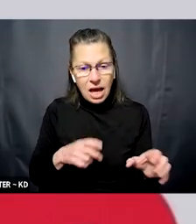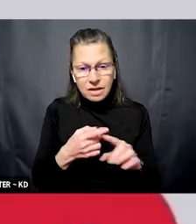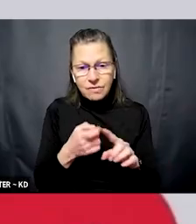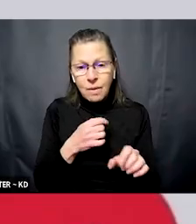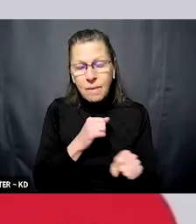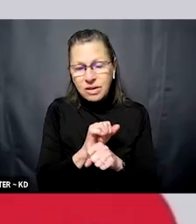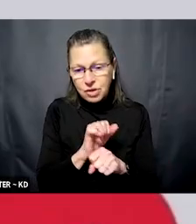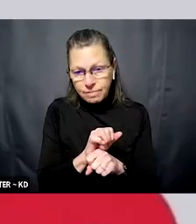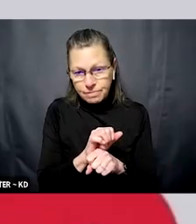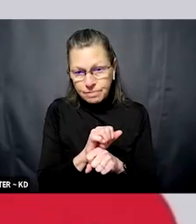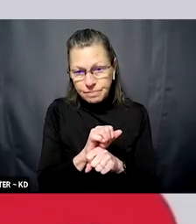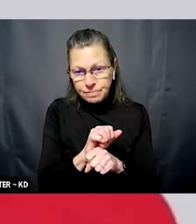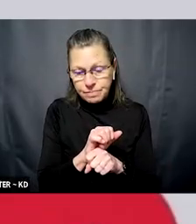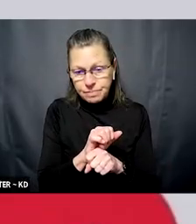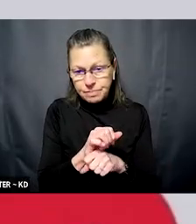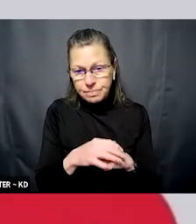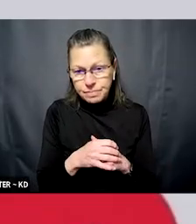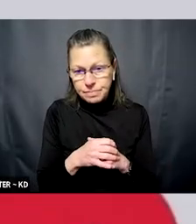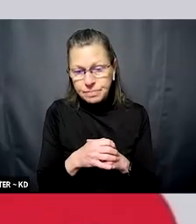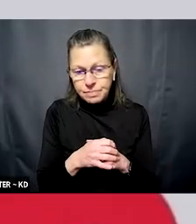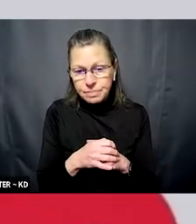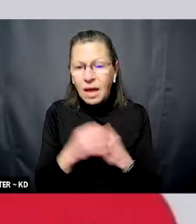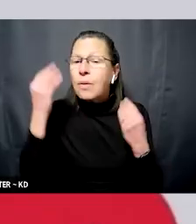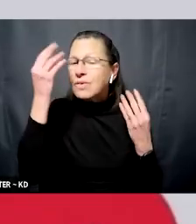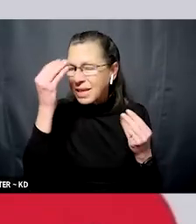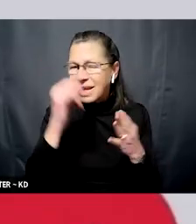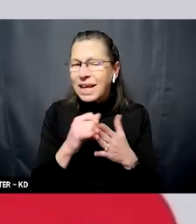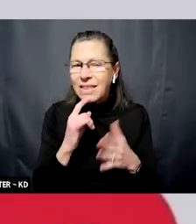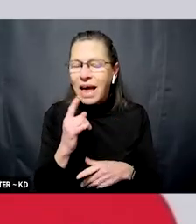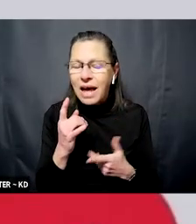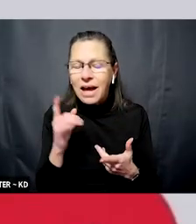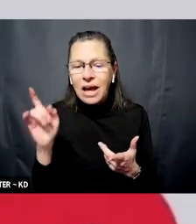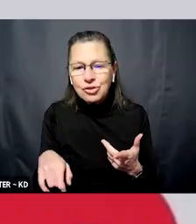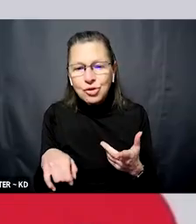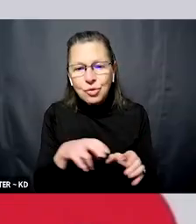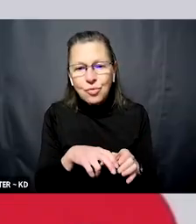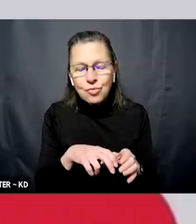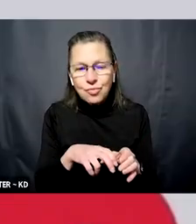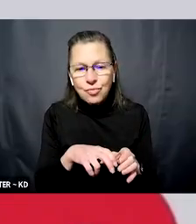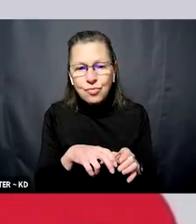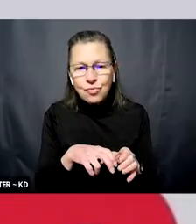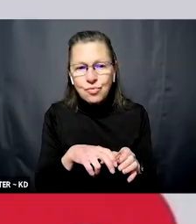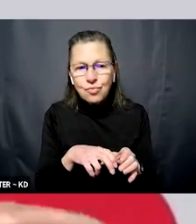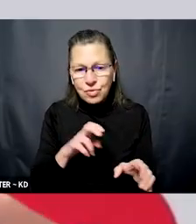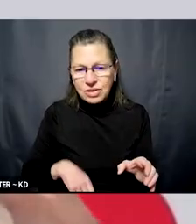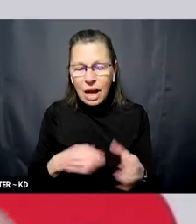thinking that I was going to resign before I cause any other damage around me, and I want to